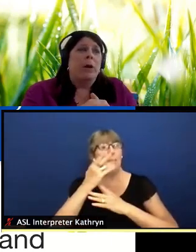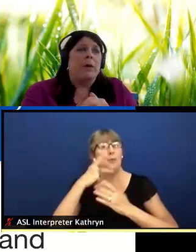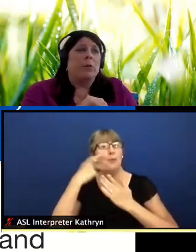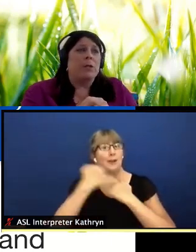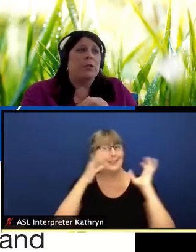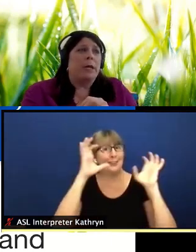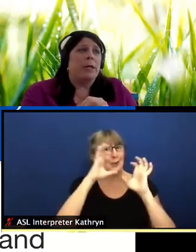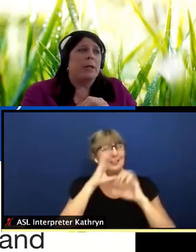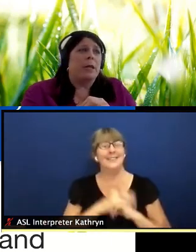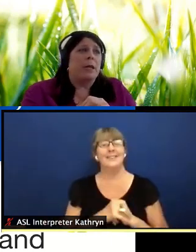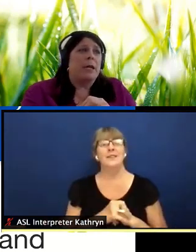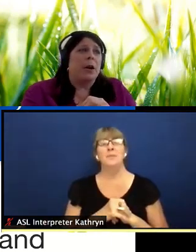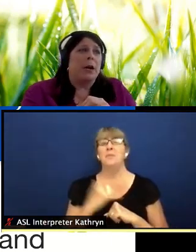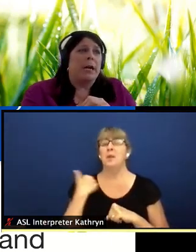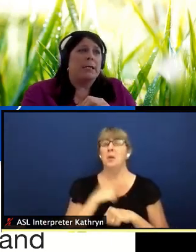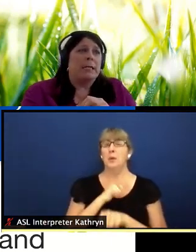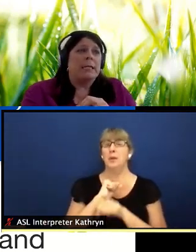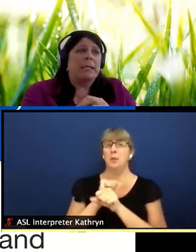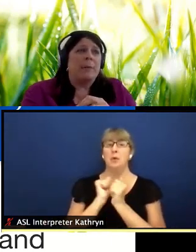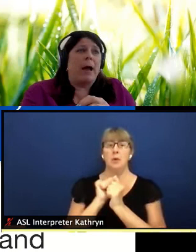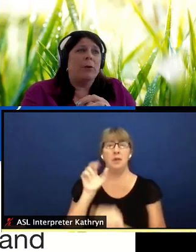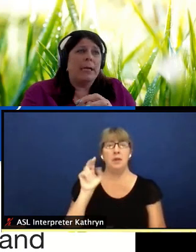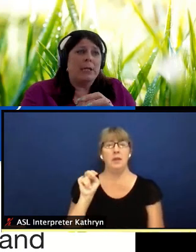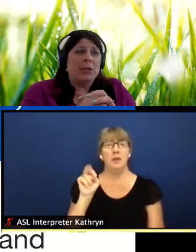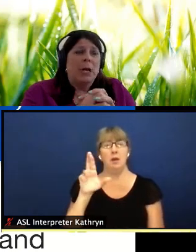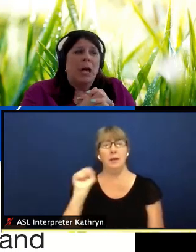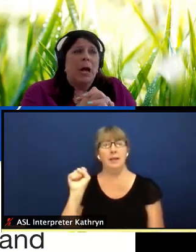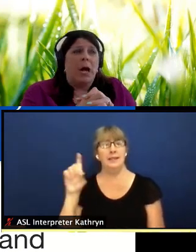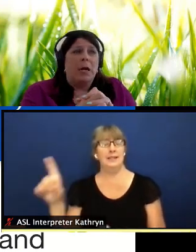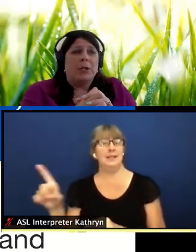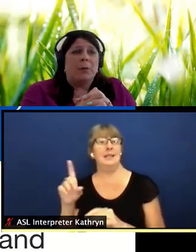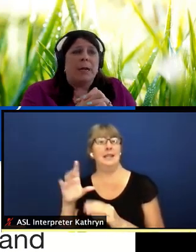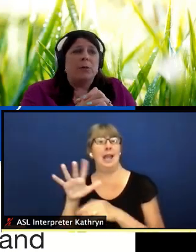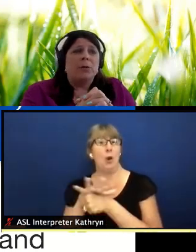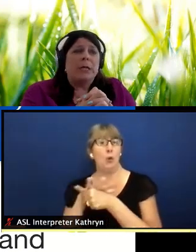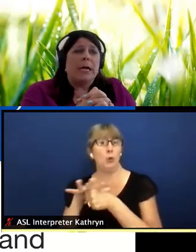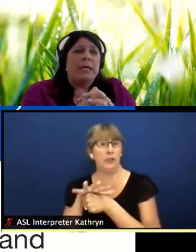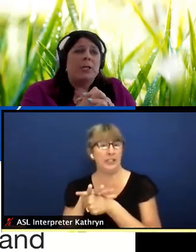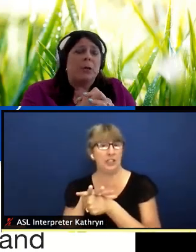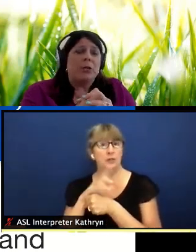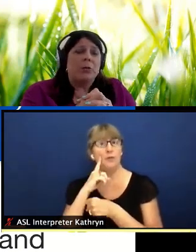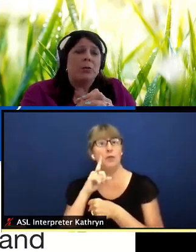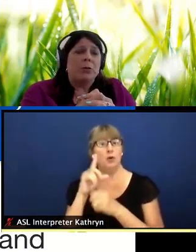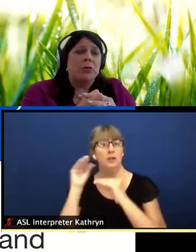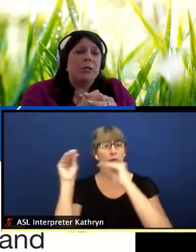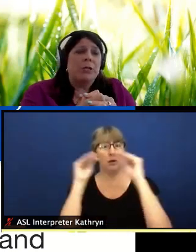We've worked with the NRSC STEM Outreach to be able to get instructional tools into